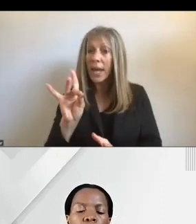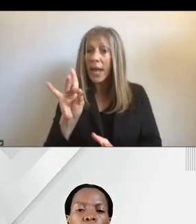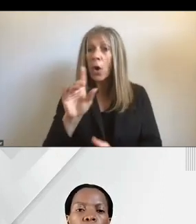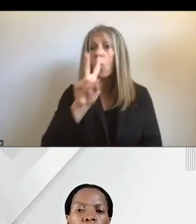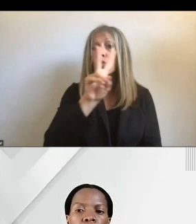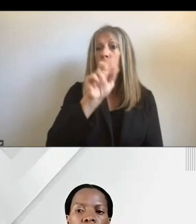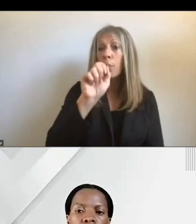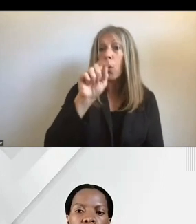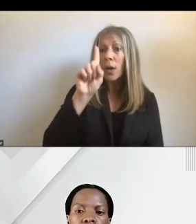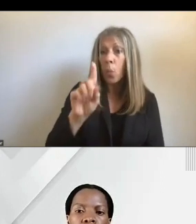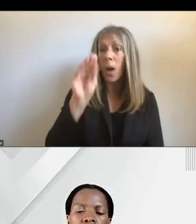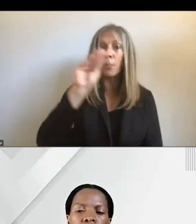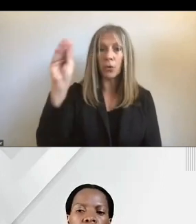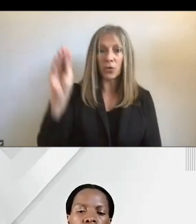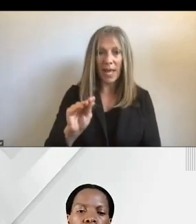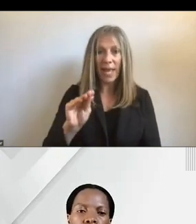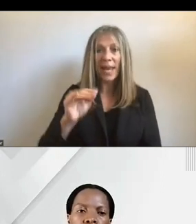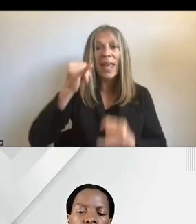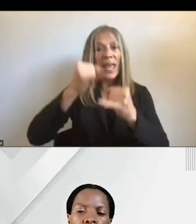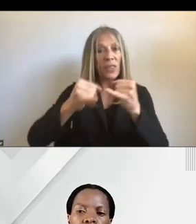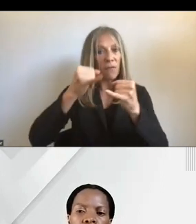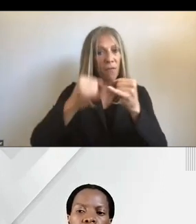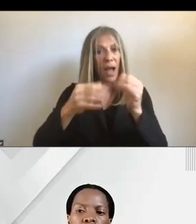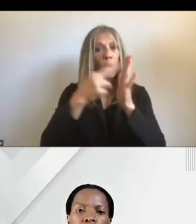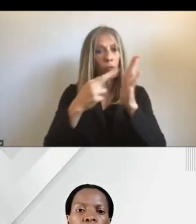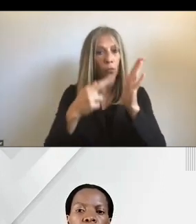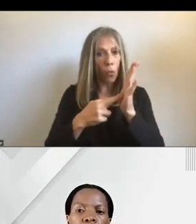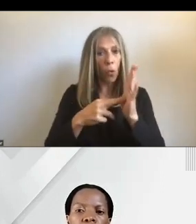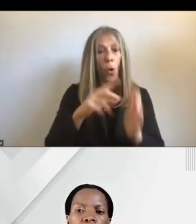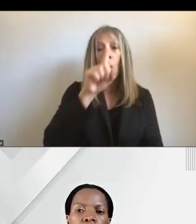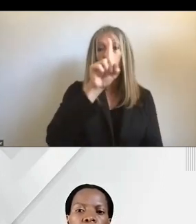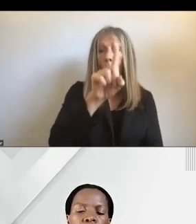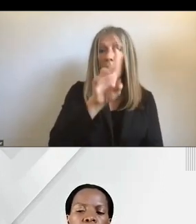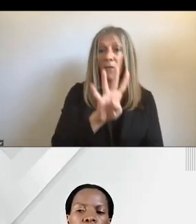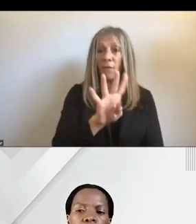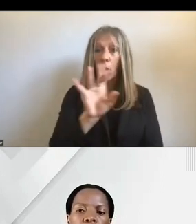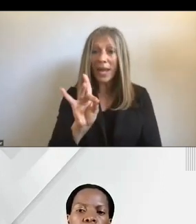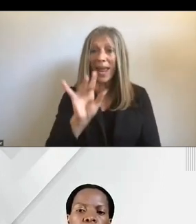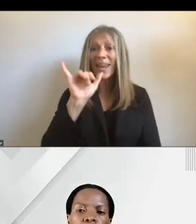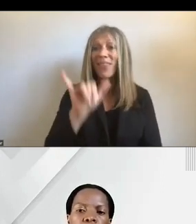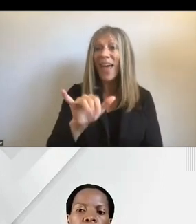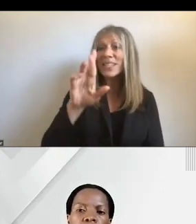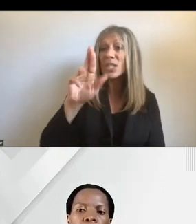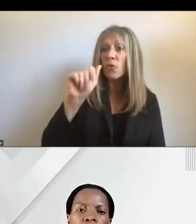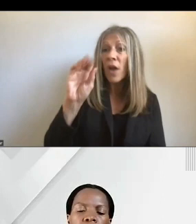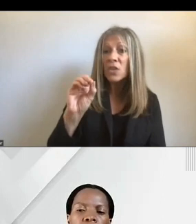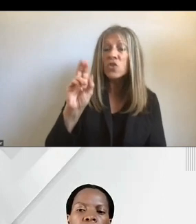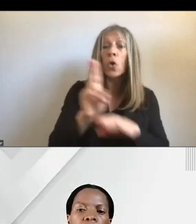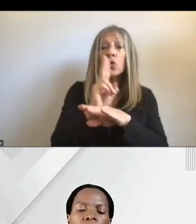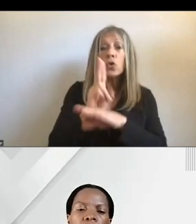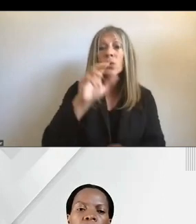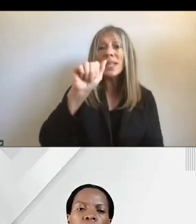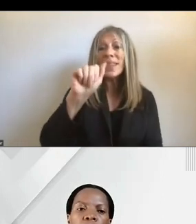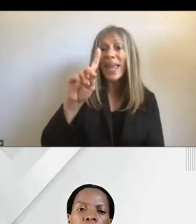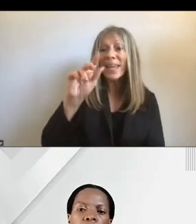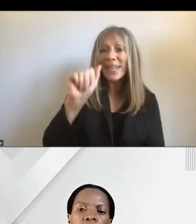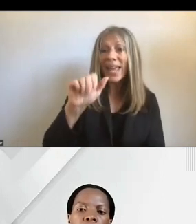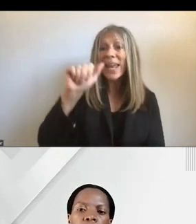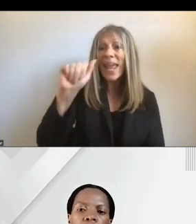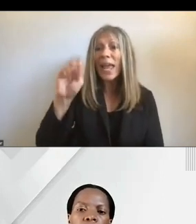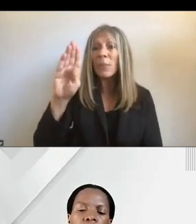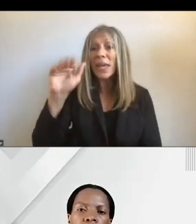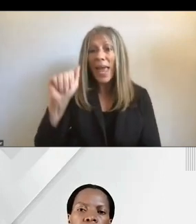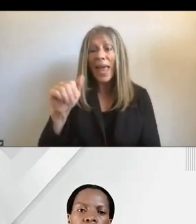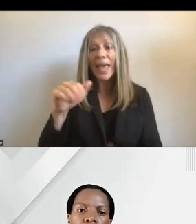2.1 percent in the final rule. 1 in 48 is the ratio used in the ADA and ABA Accessibility Guidelines.